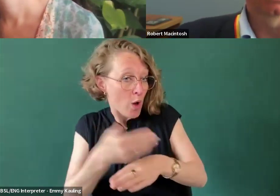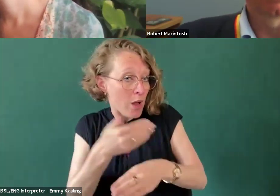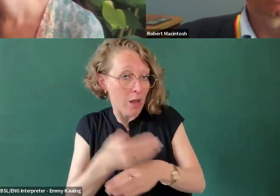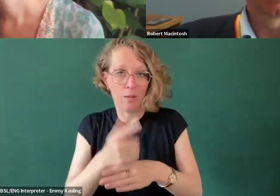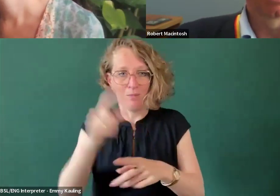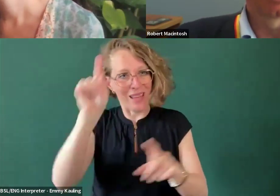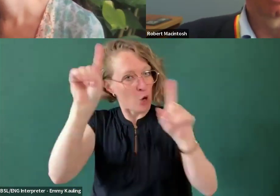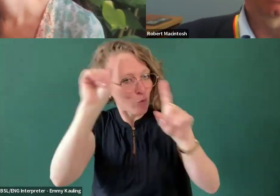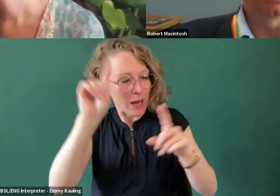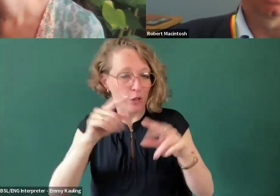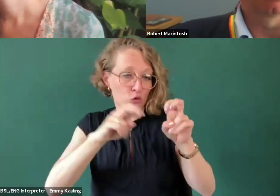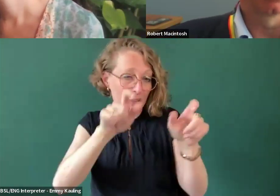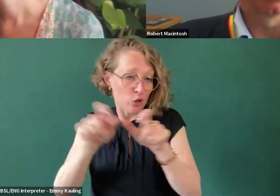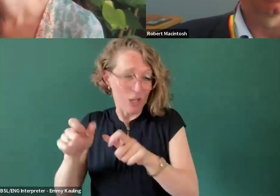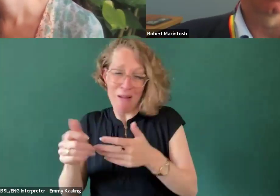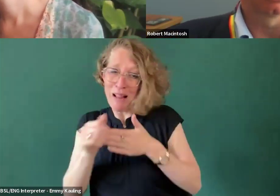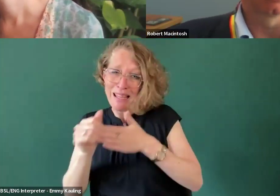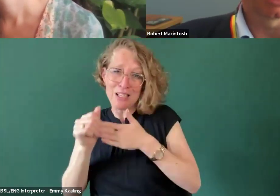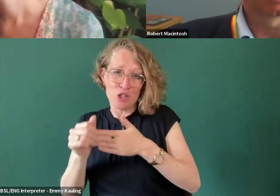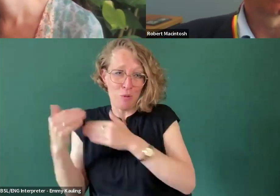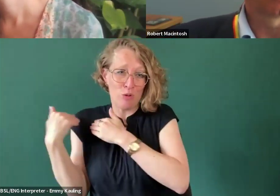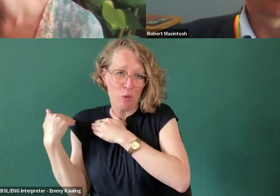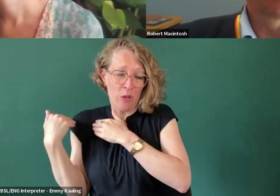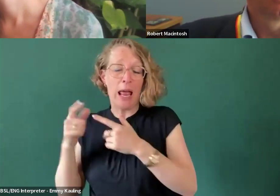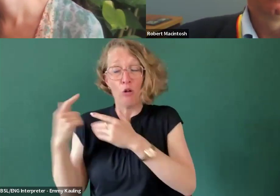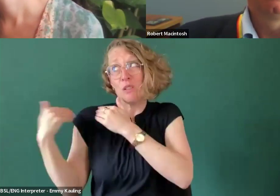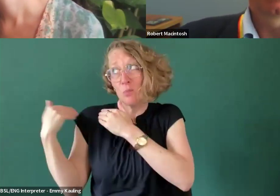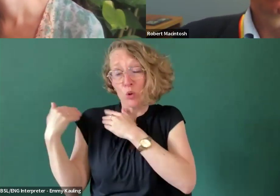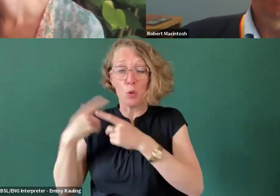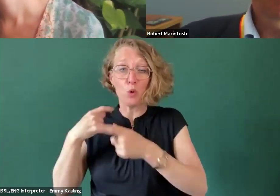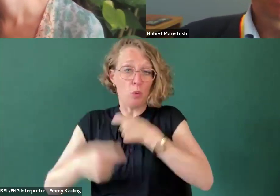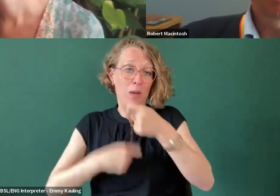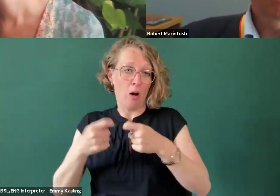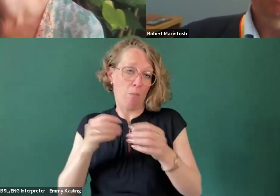leadership responsibility. and opportunity to change practice too. And the only way in which